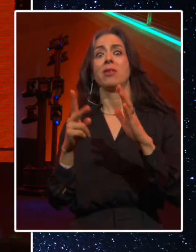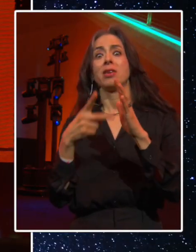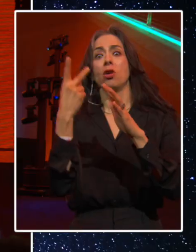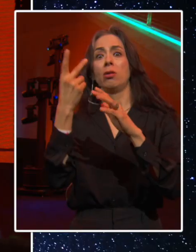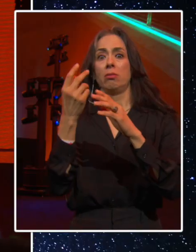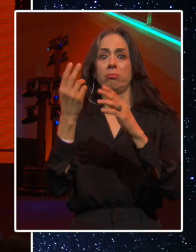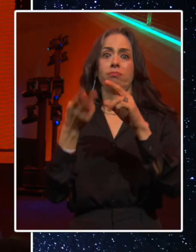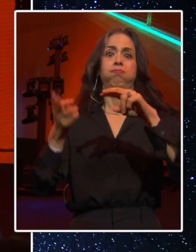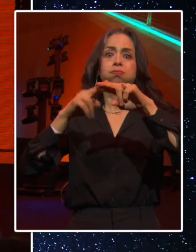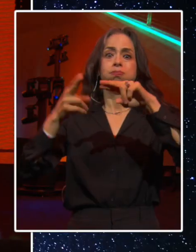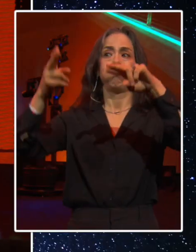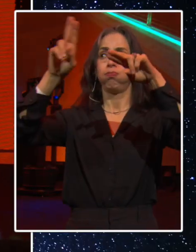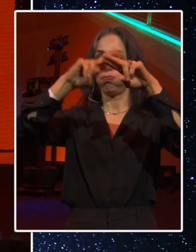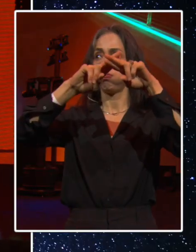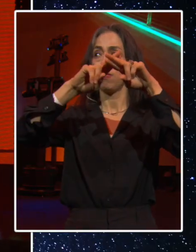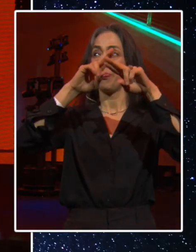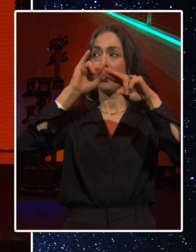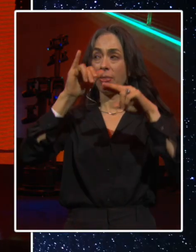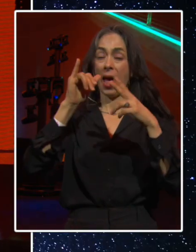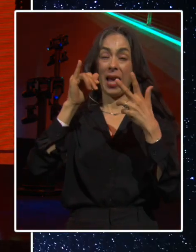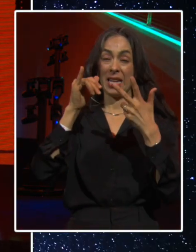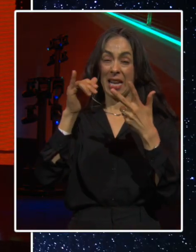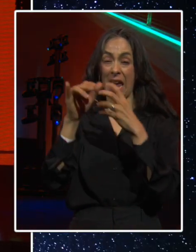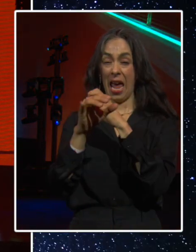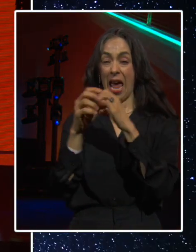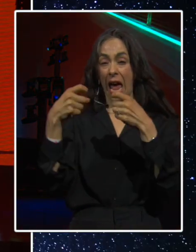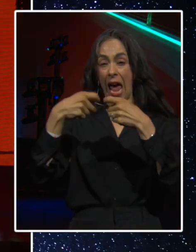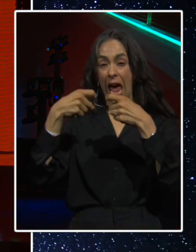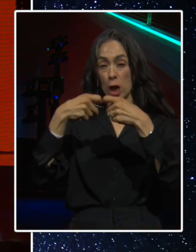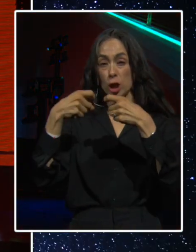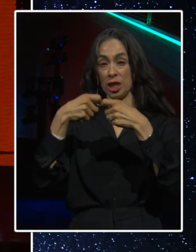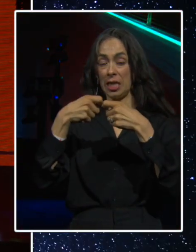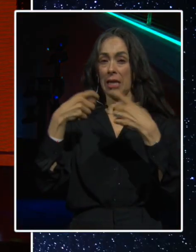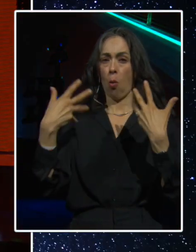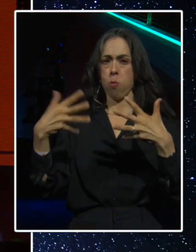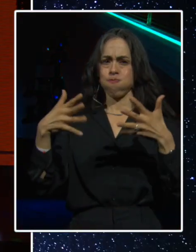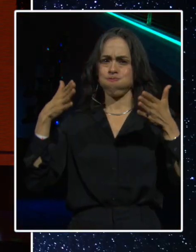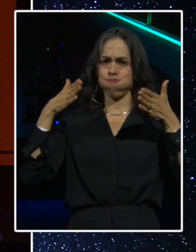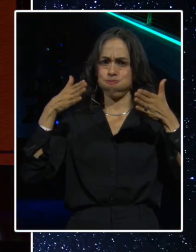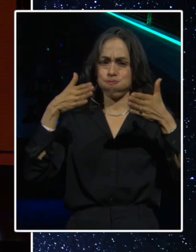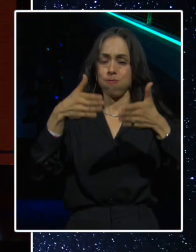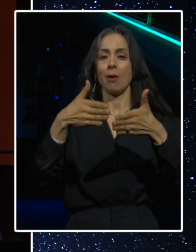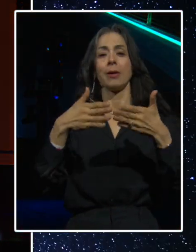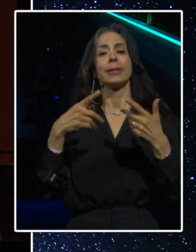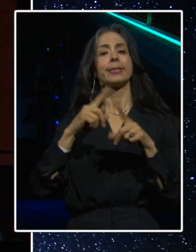That concentrated energy demand demands different ways to cool systems